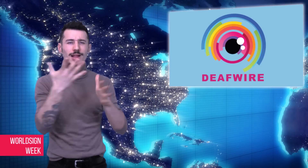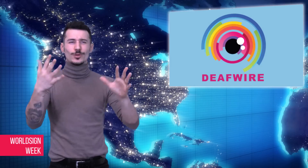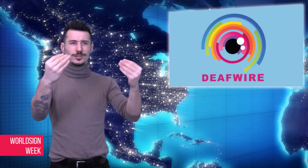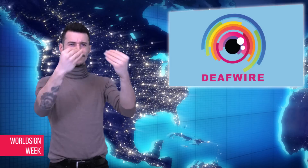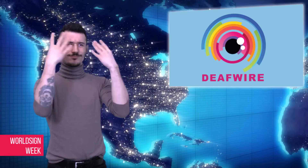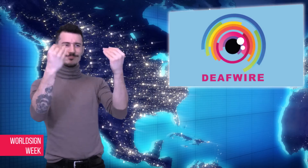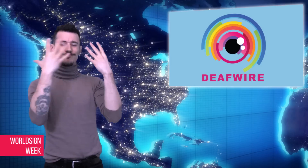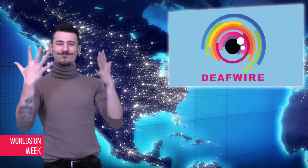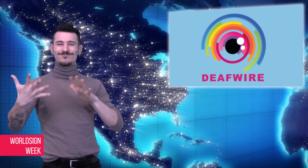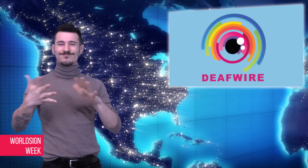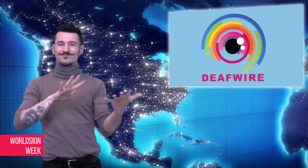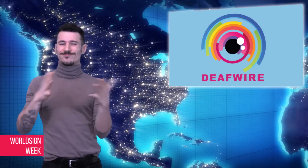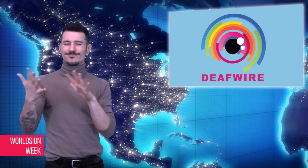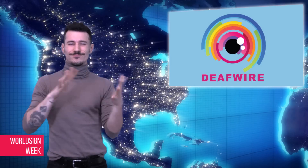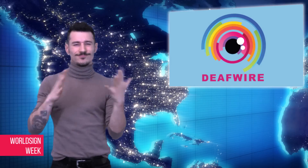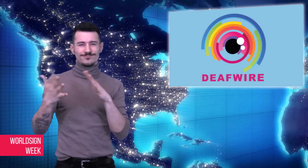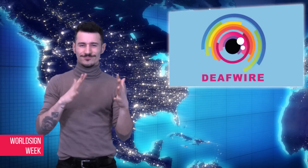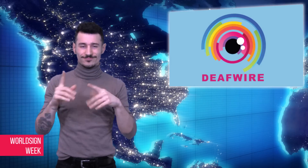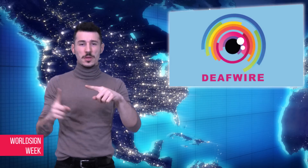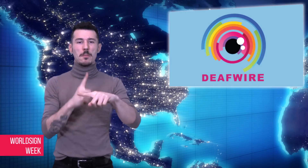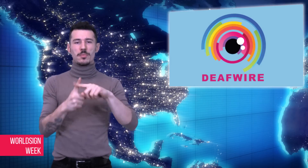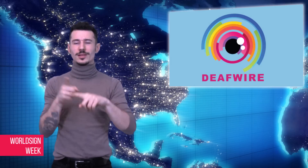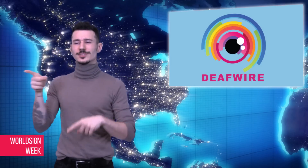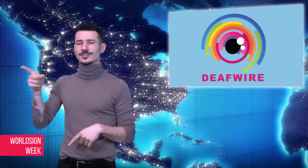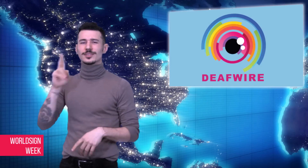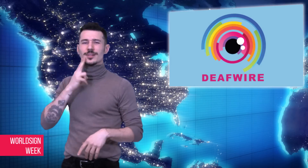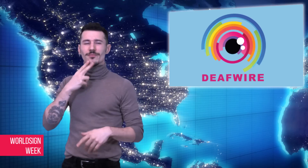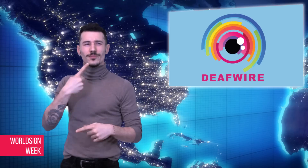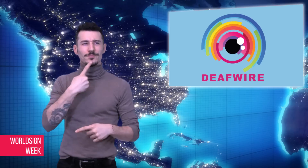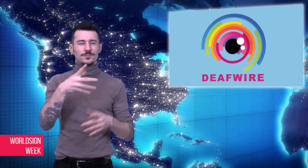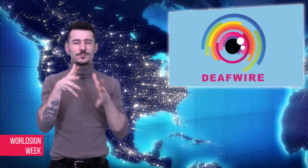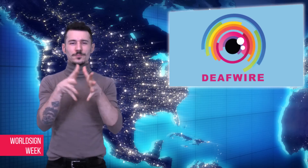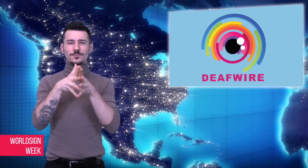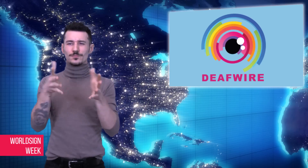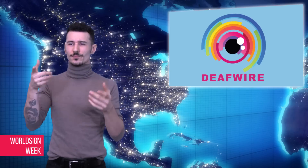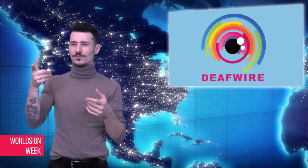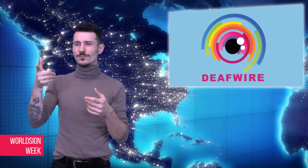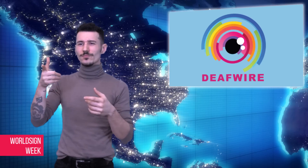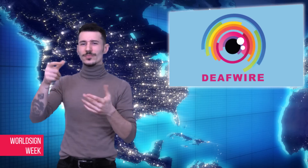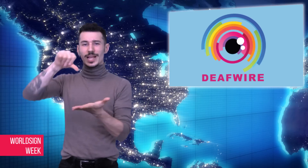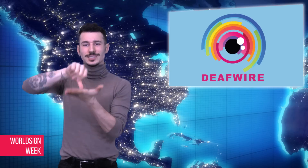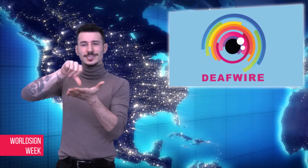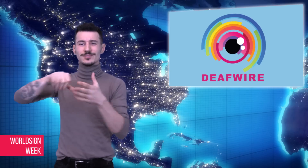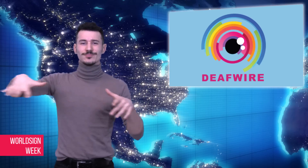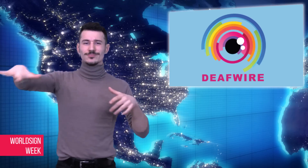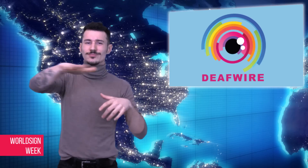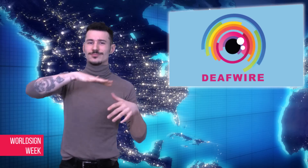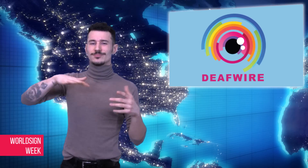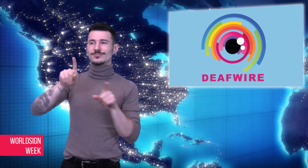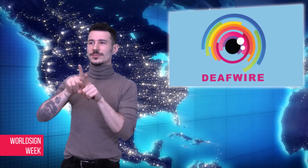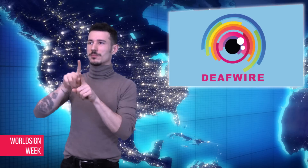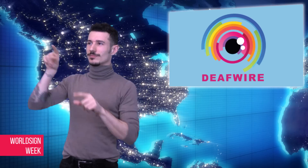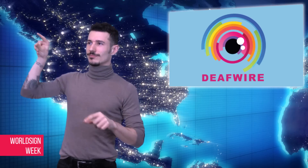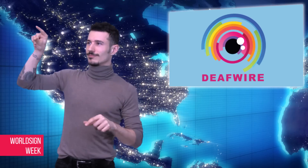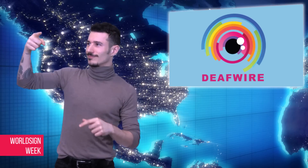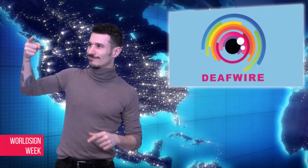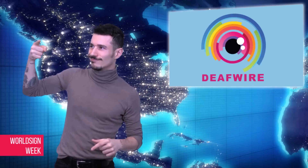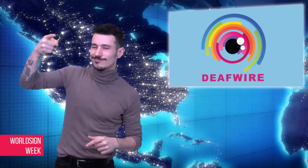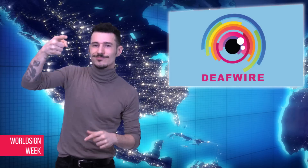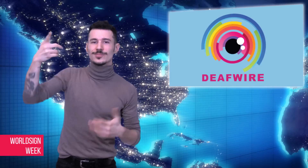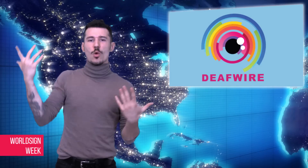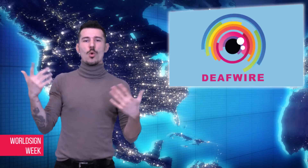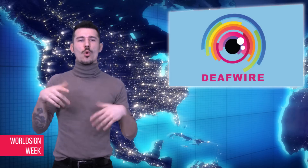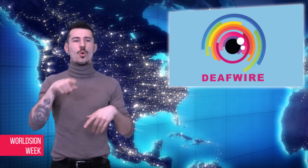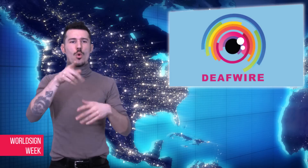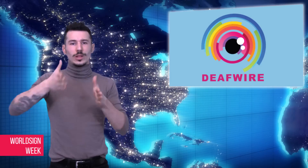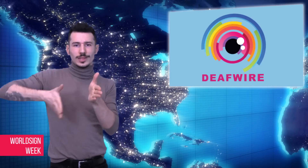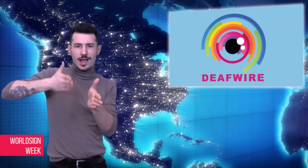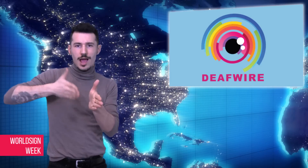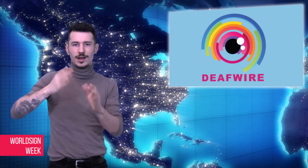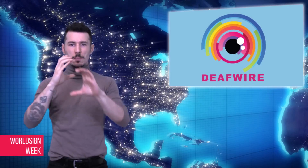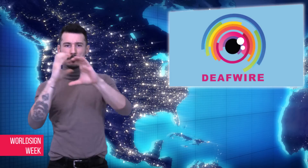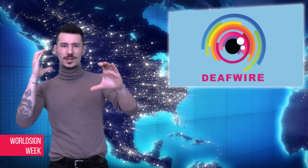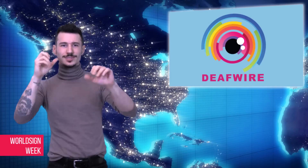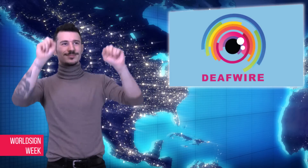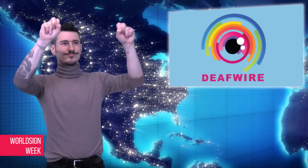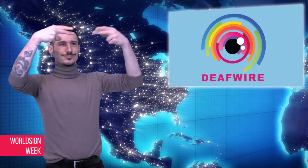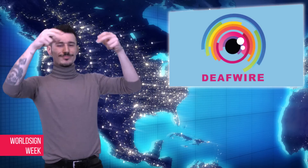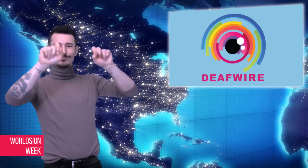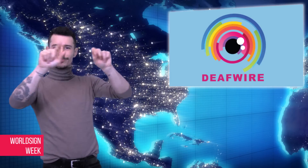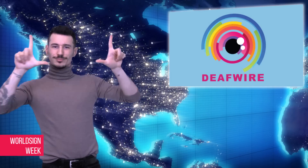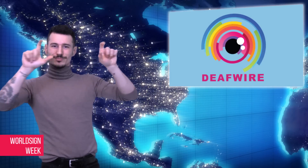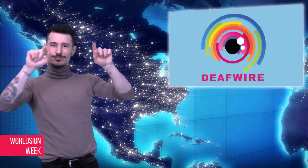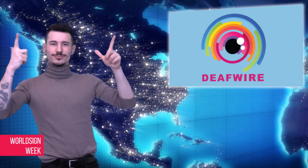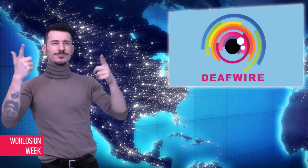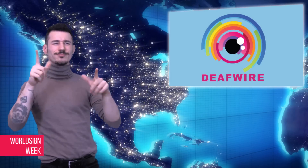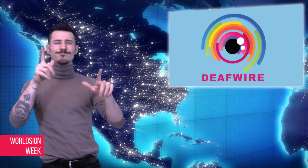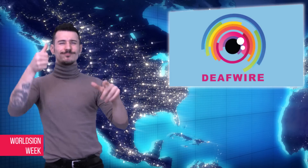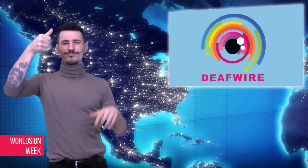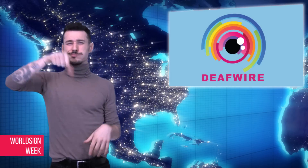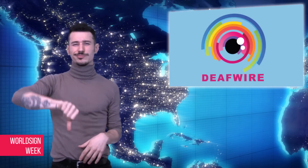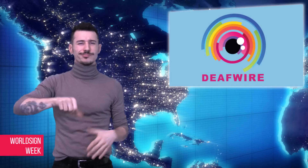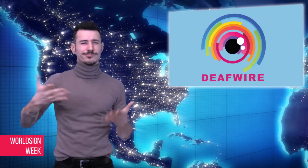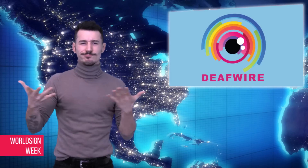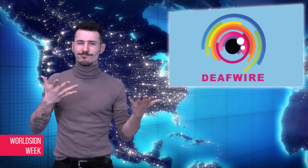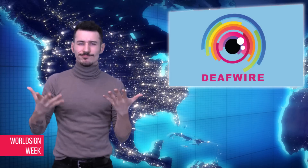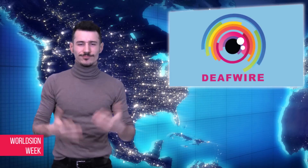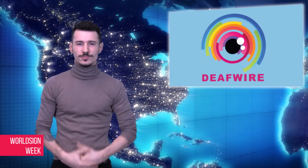bus and train stations.